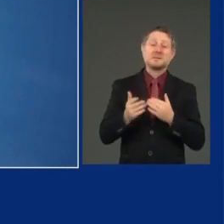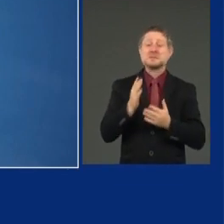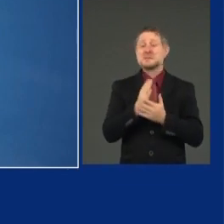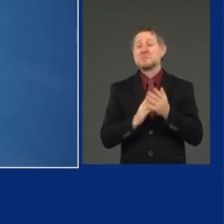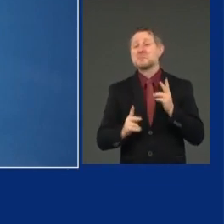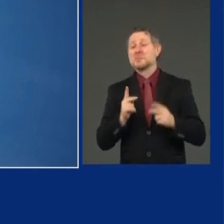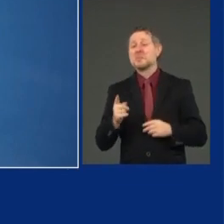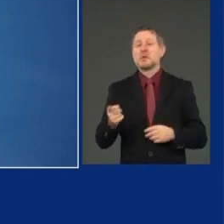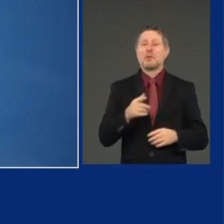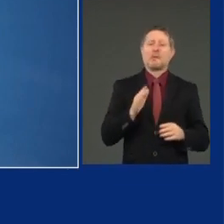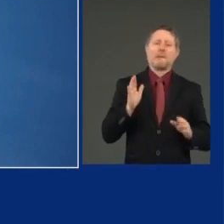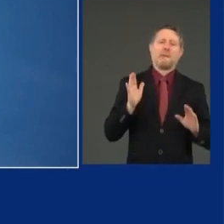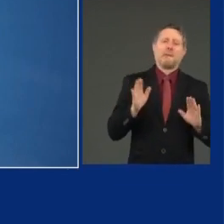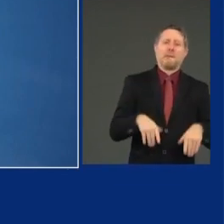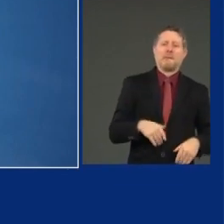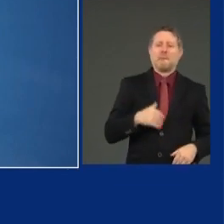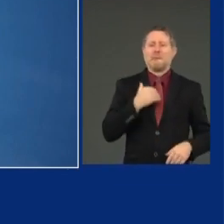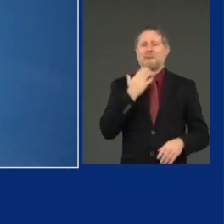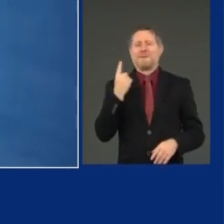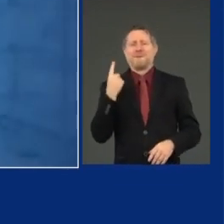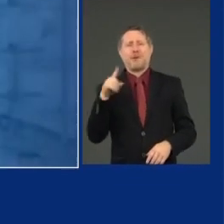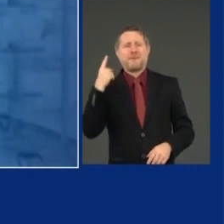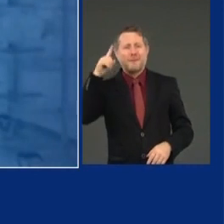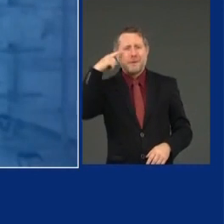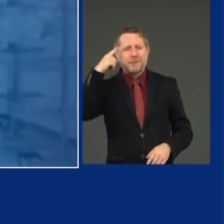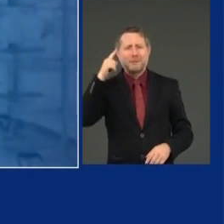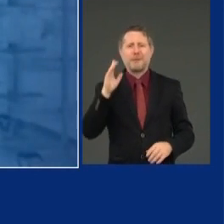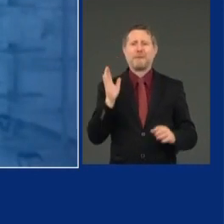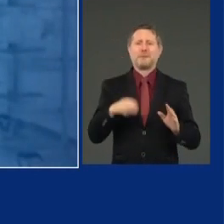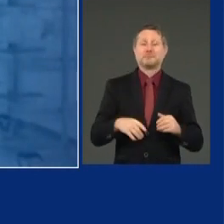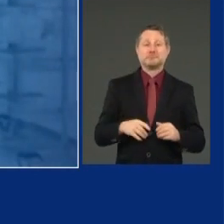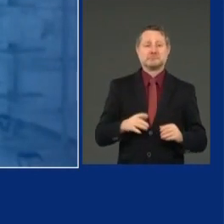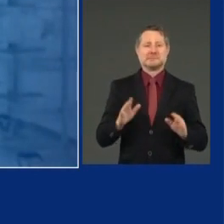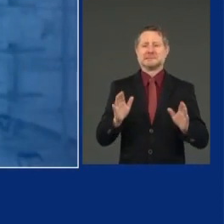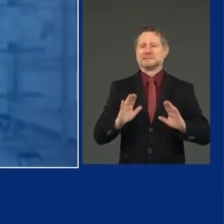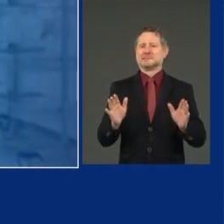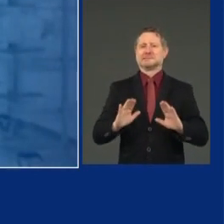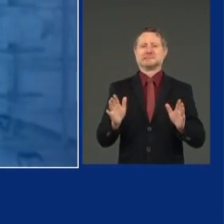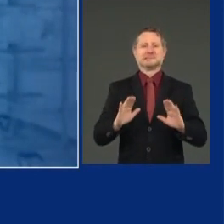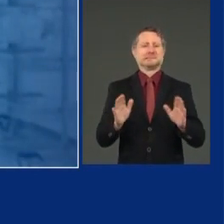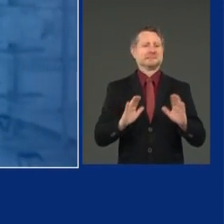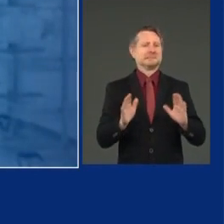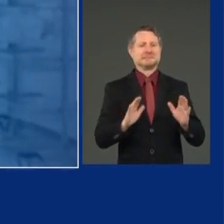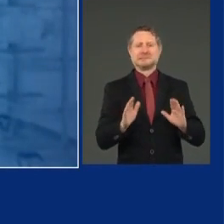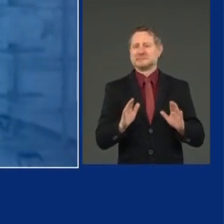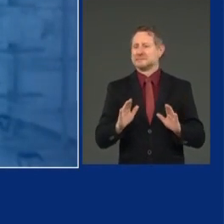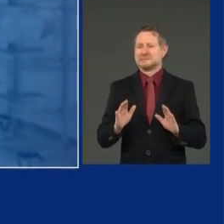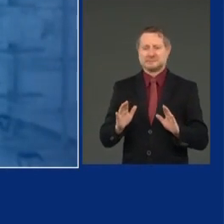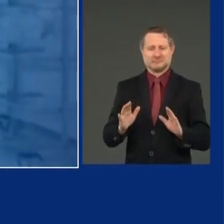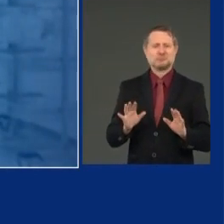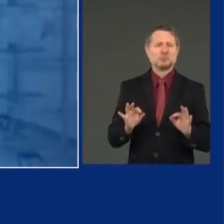AND IT'S APPARENTLY SO SIMPLE THAT PEOPLE THINK IT'S OF NO